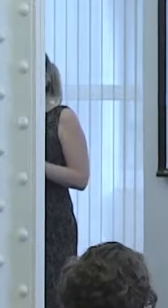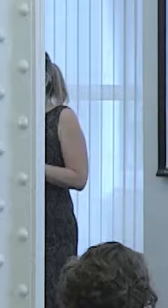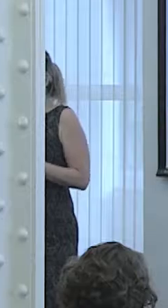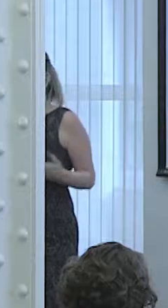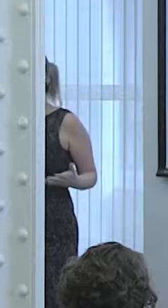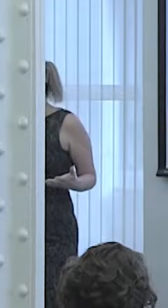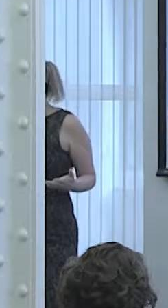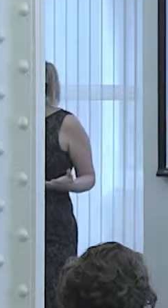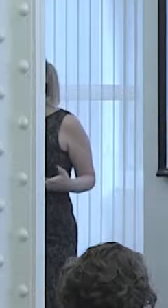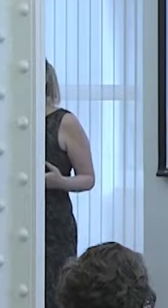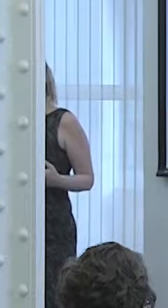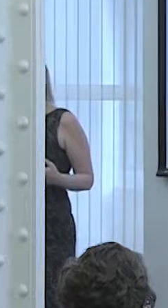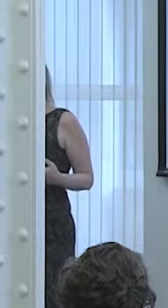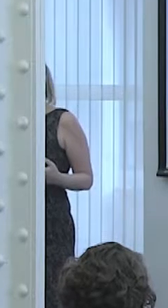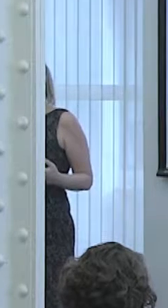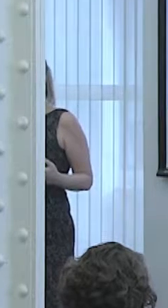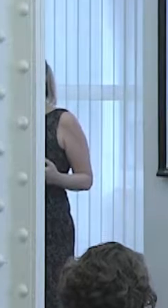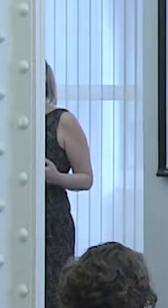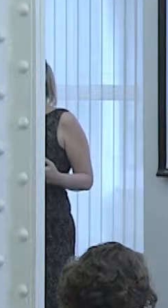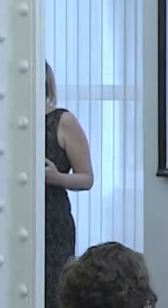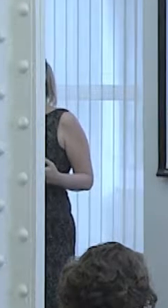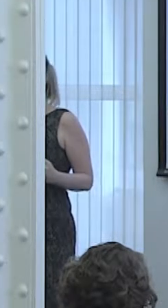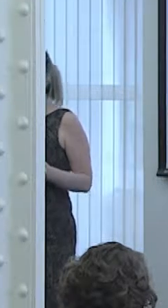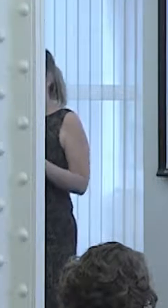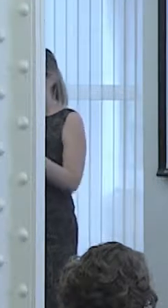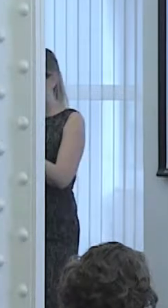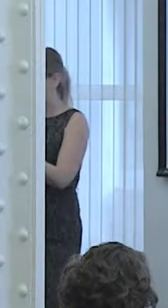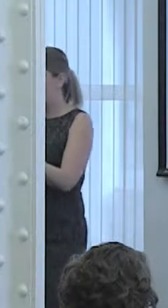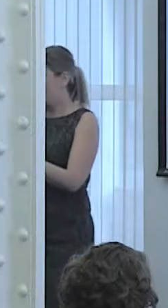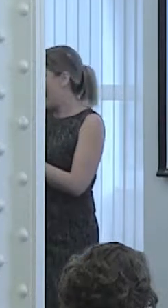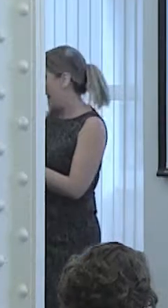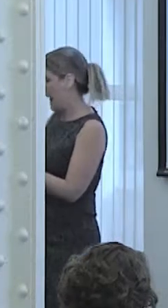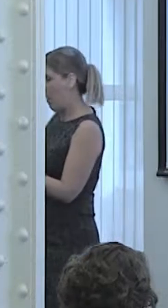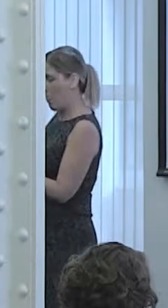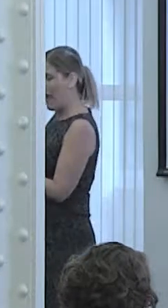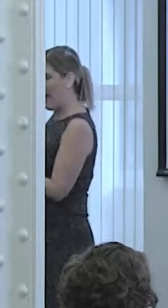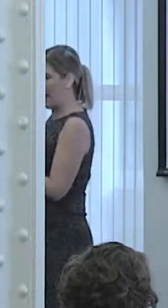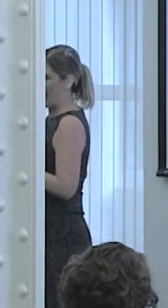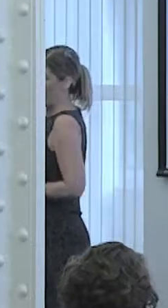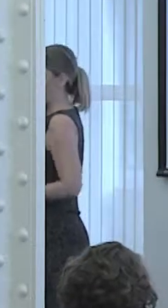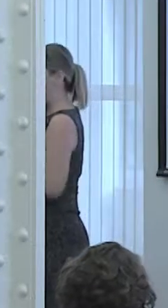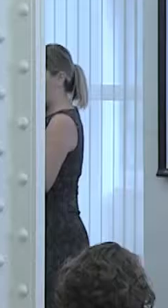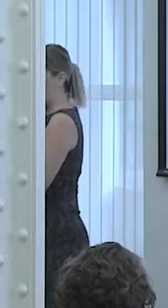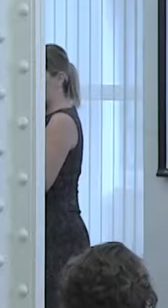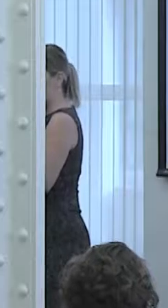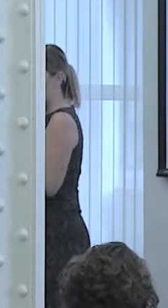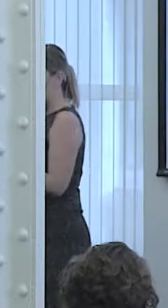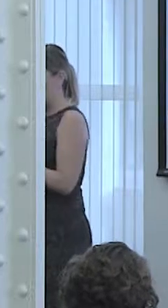If you would not ask this question to an able-bodied person do not ask this to a disabled person.